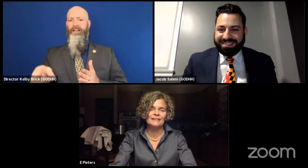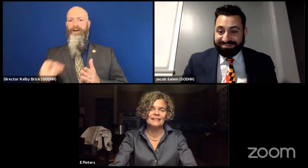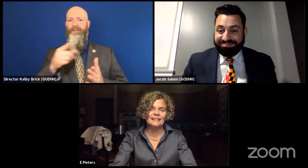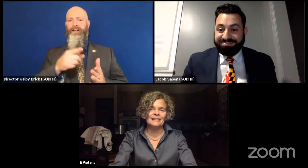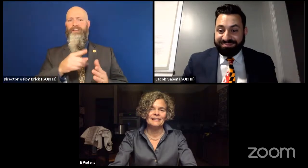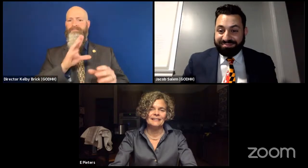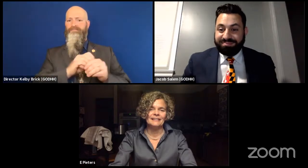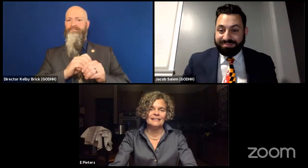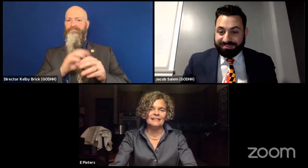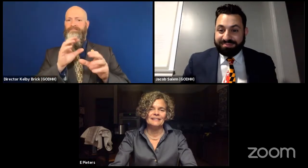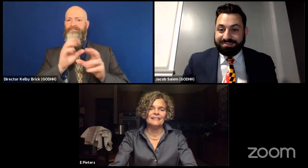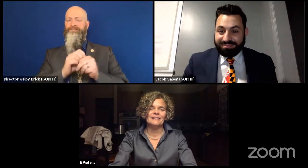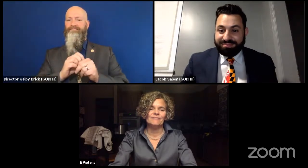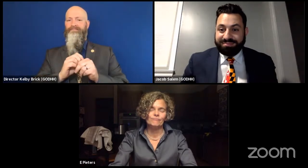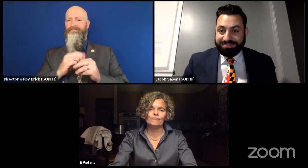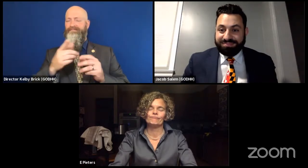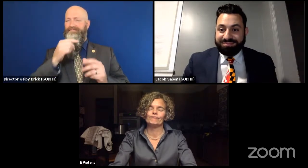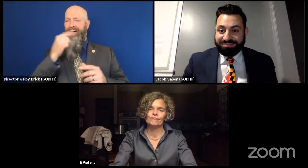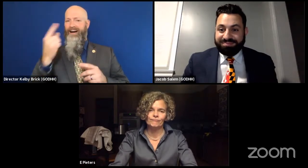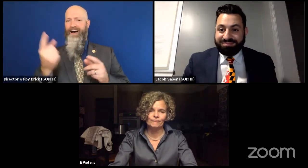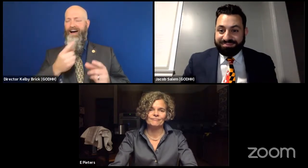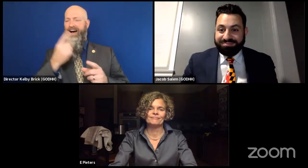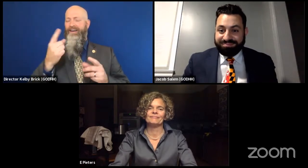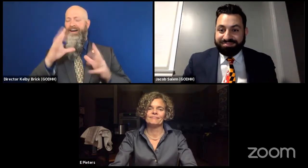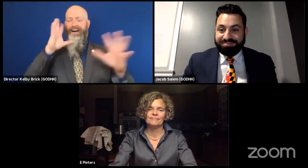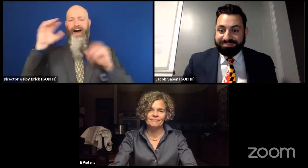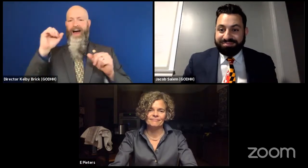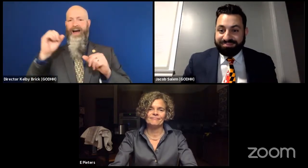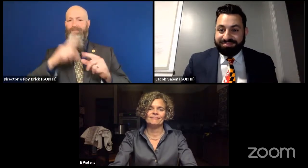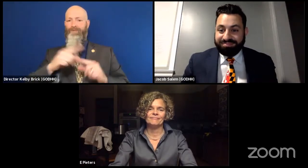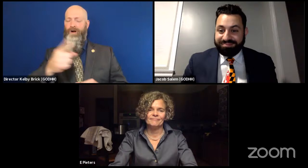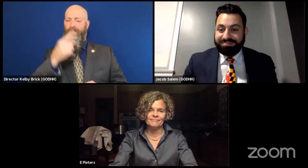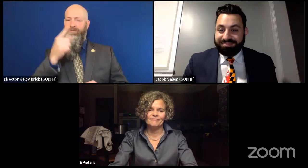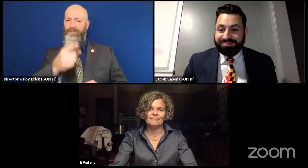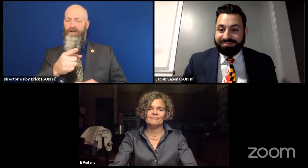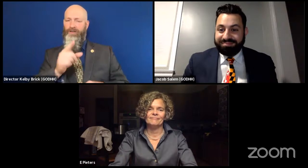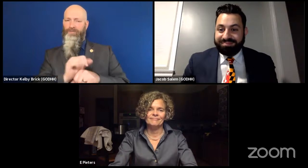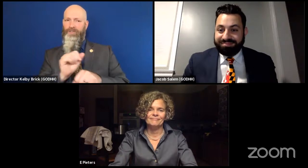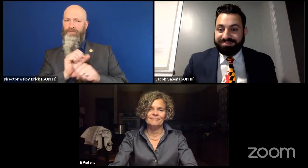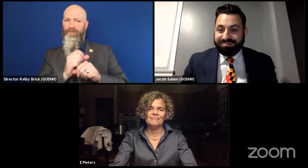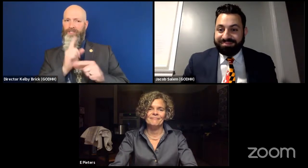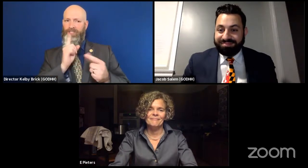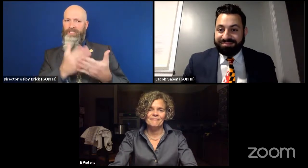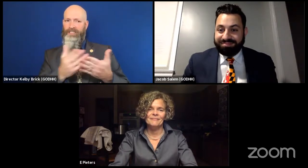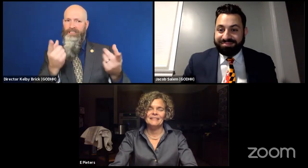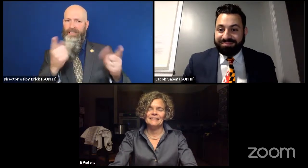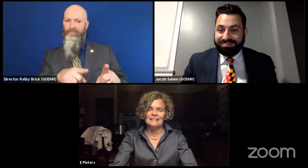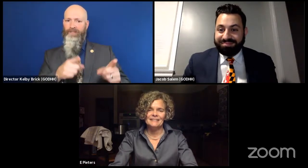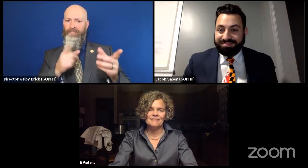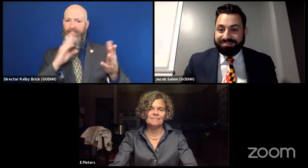very often, when issues arise, you're there. You participate. You're not always the loudest